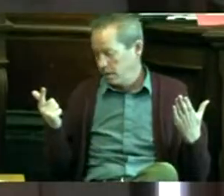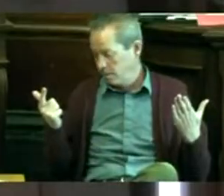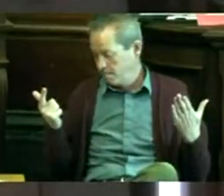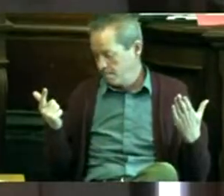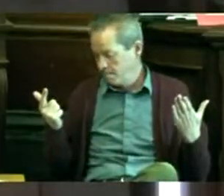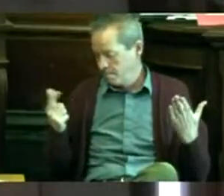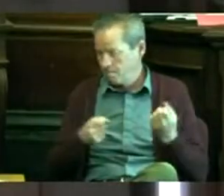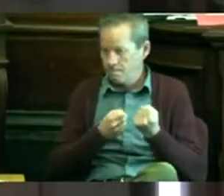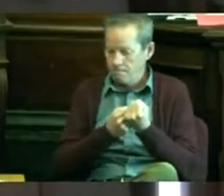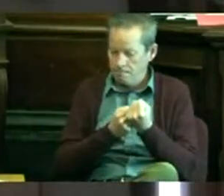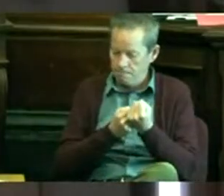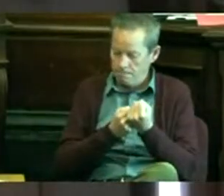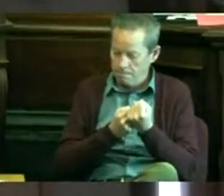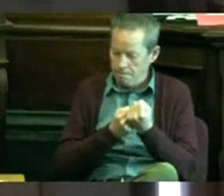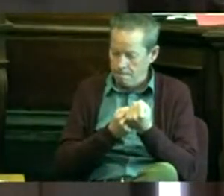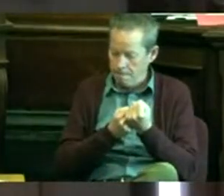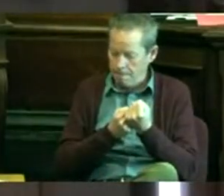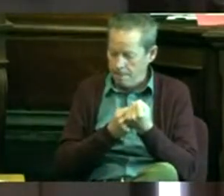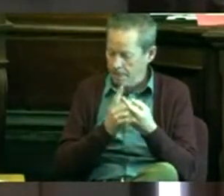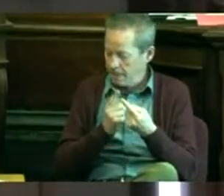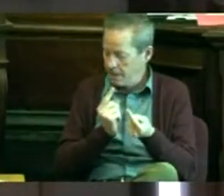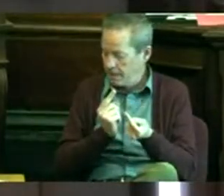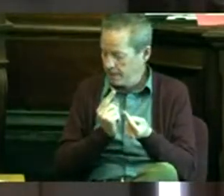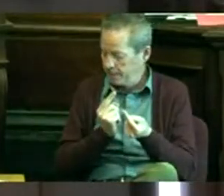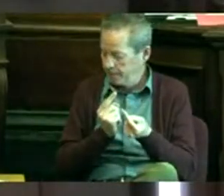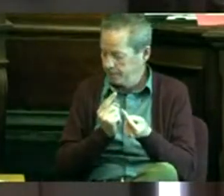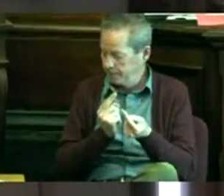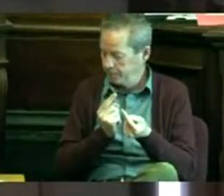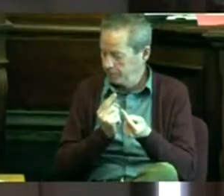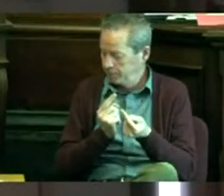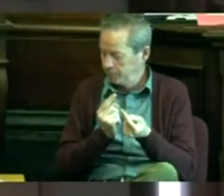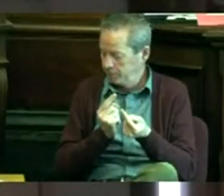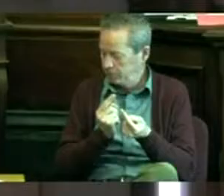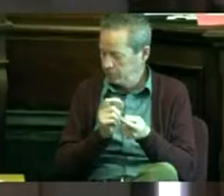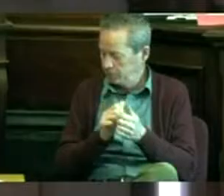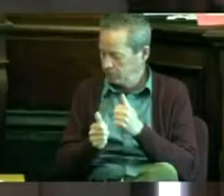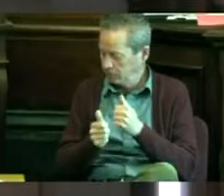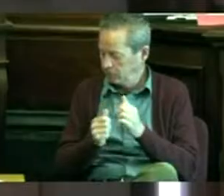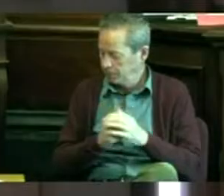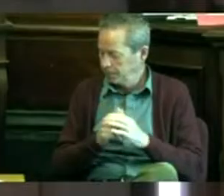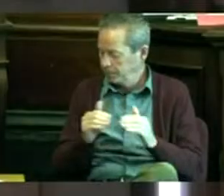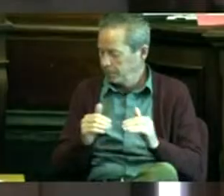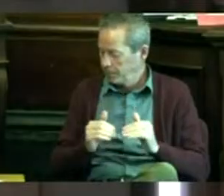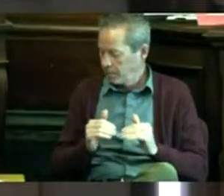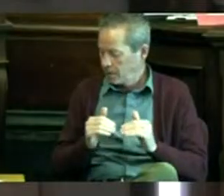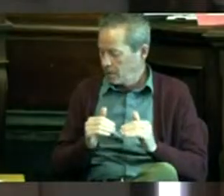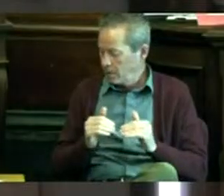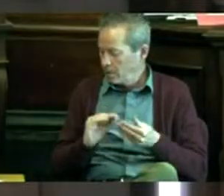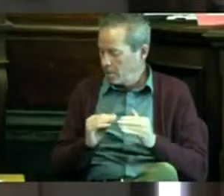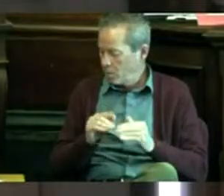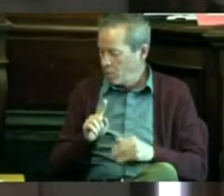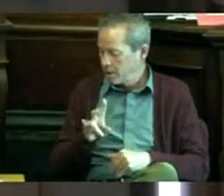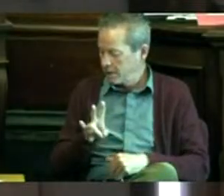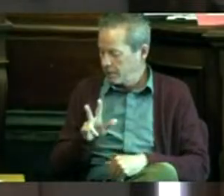comments or concerns? Move it. Second and seconded. All in